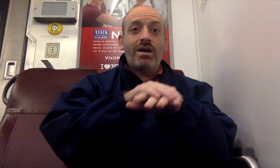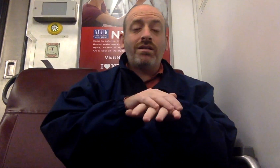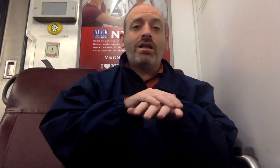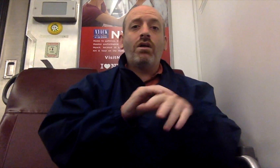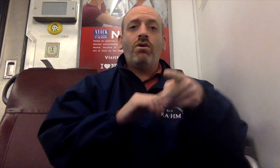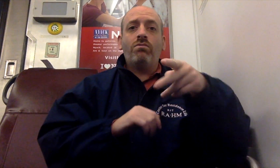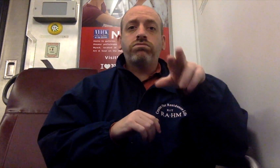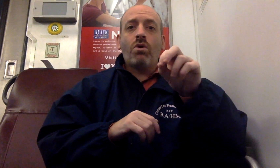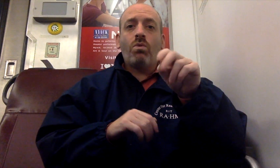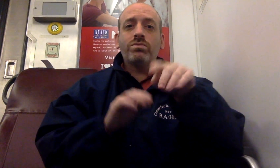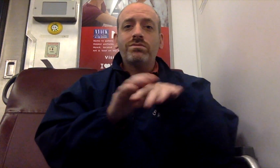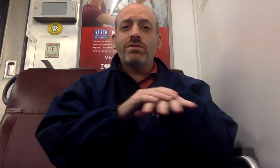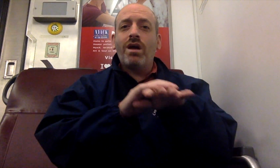Tactile and Pro-tactile